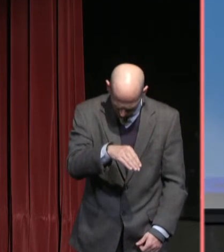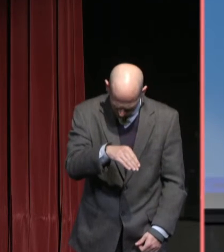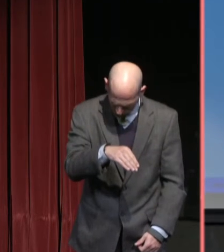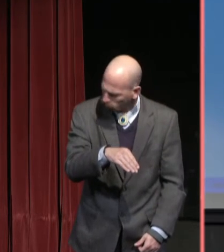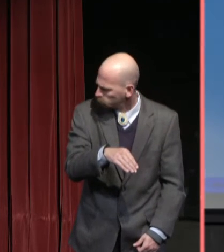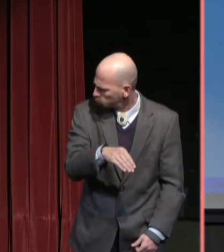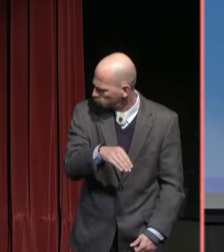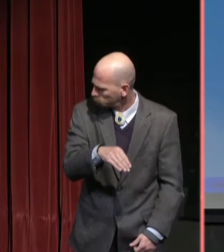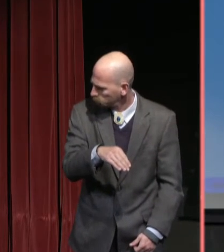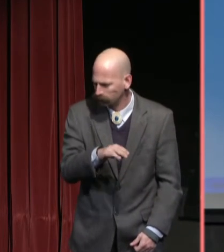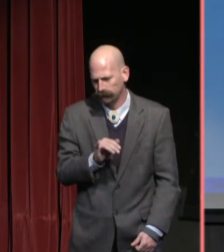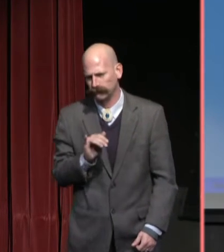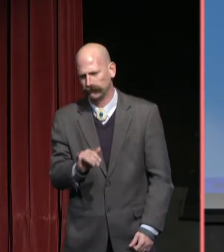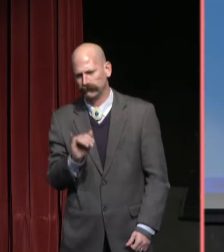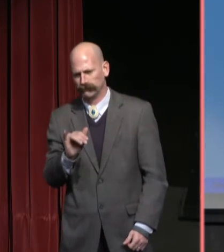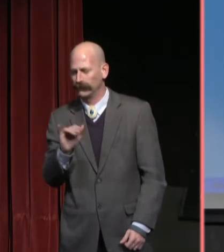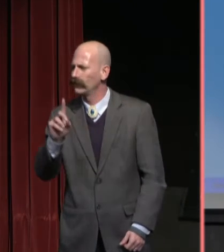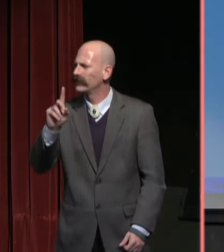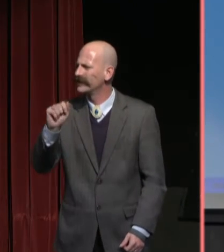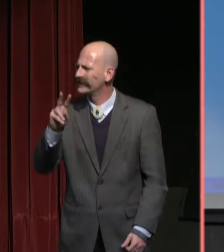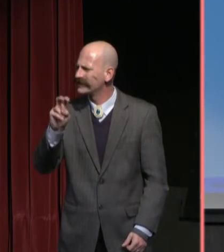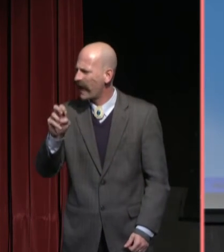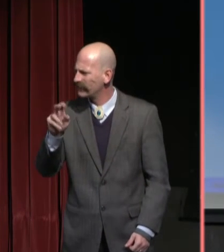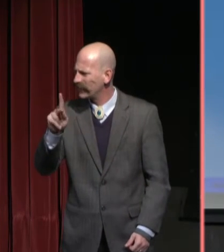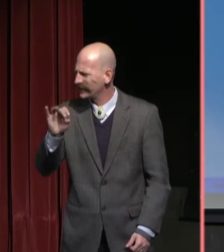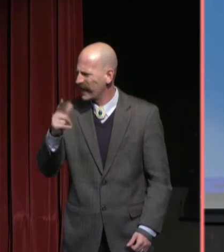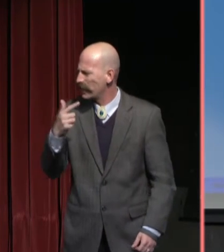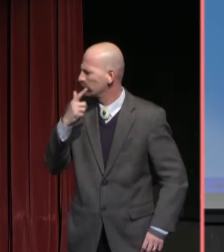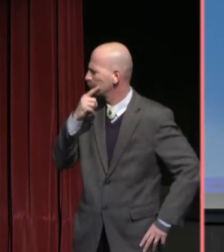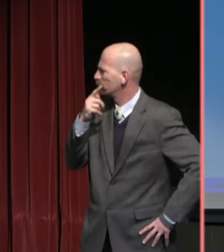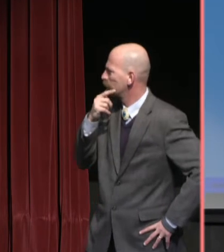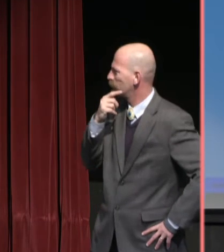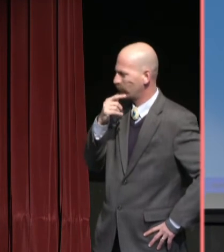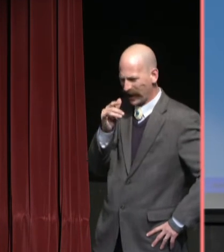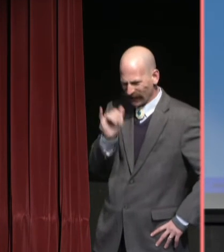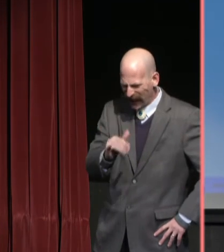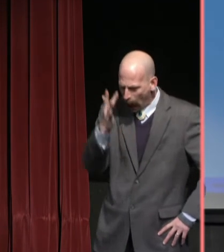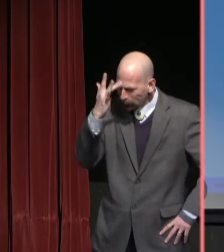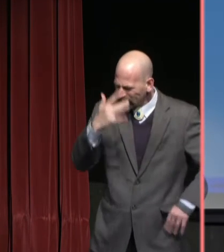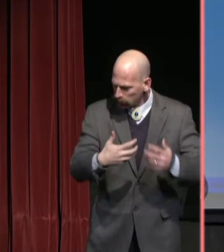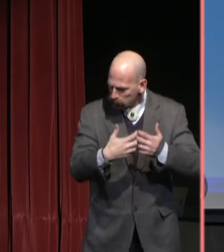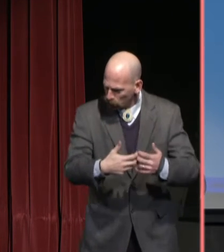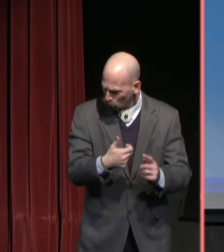Somewhere about this time Dave Keeling realized this is not just about a broken instrument, something else is going on.